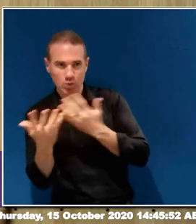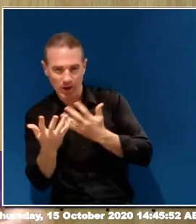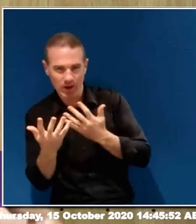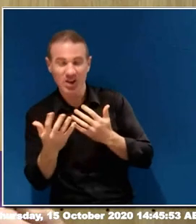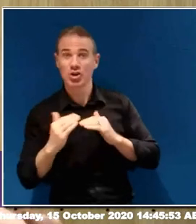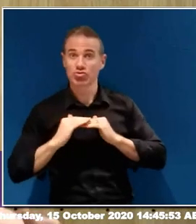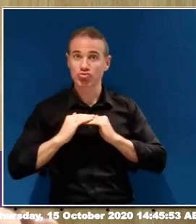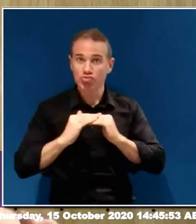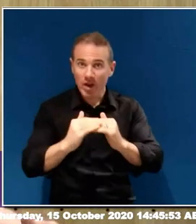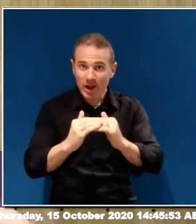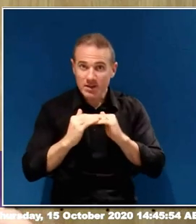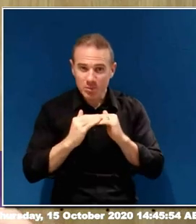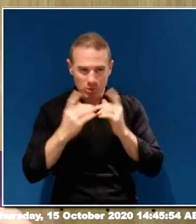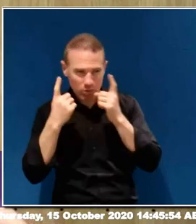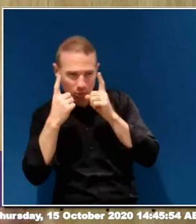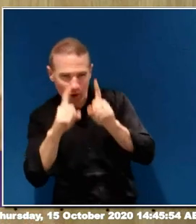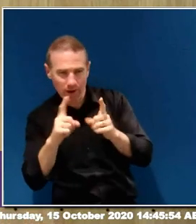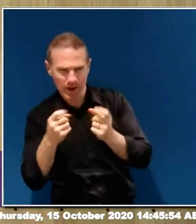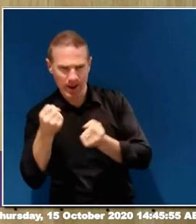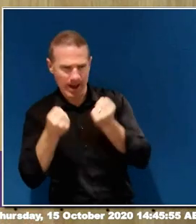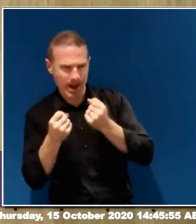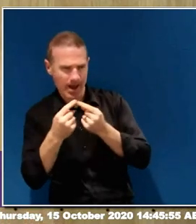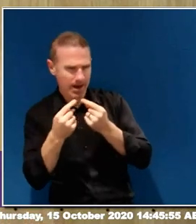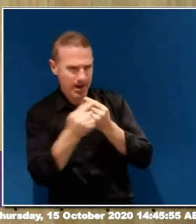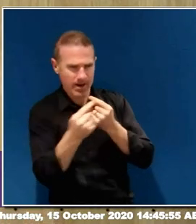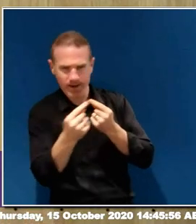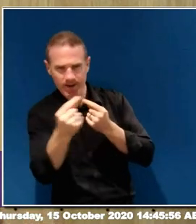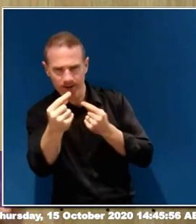all that type of stuff, and prepare an email up to the three closest school